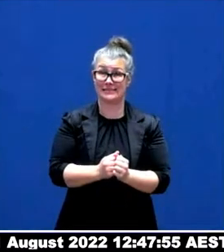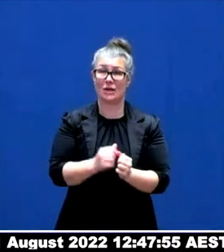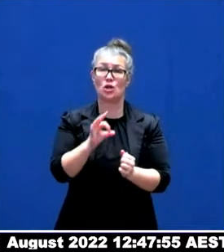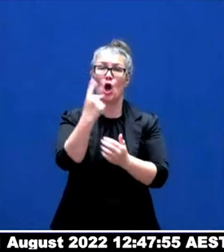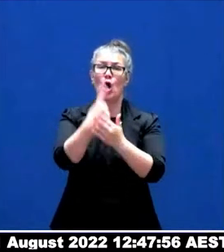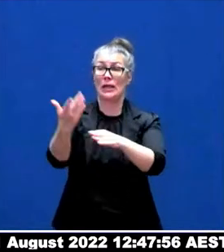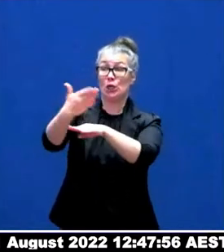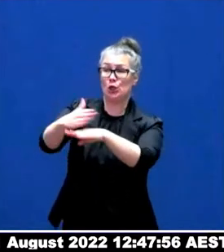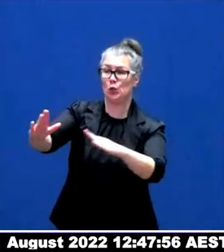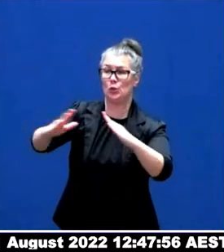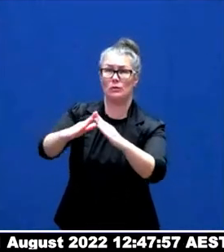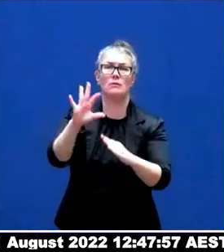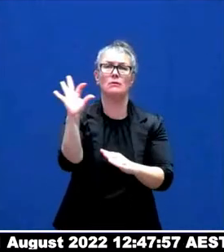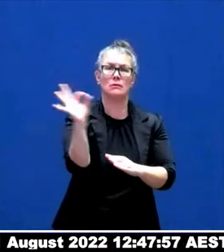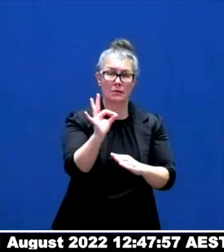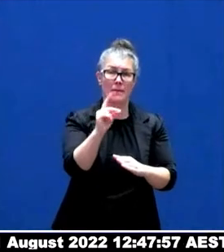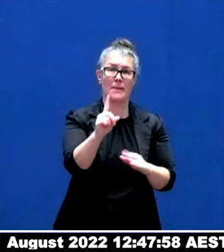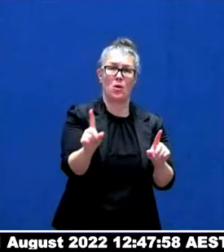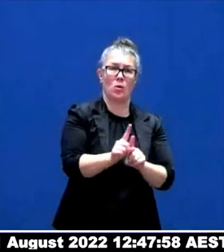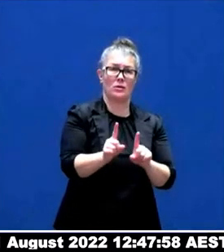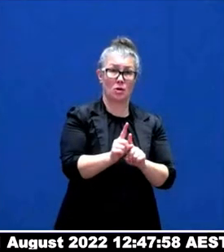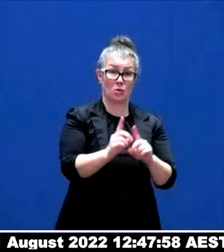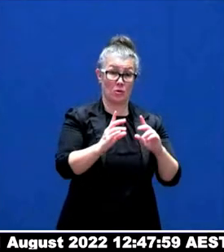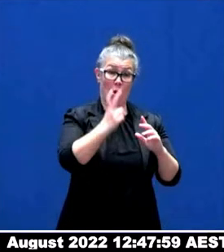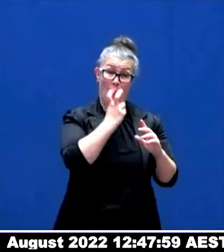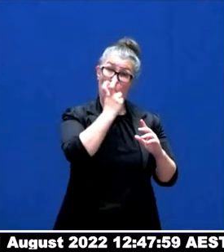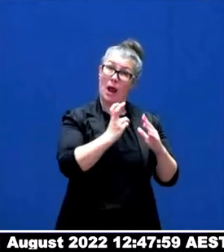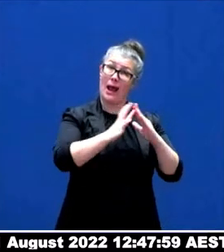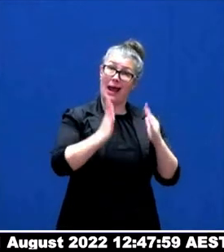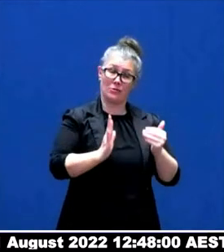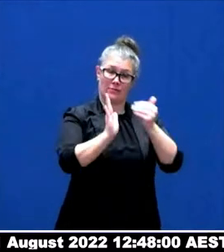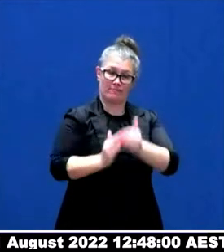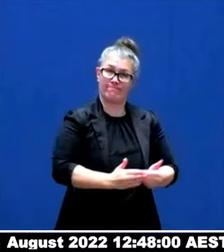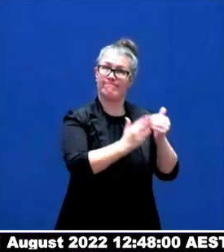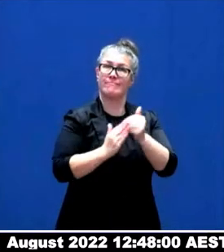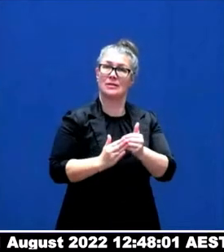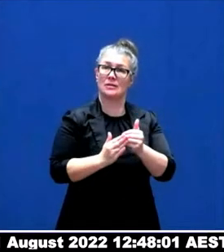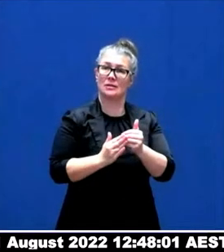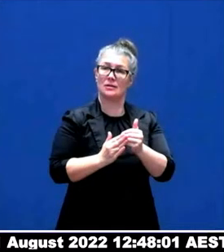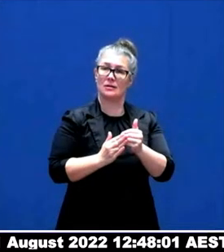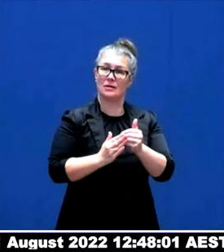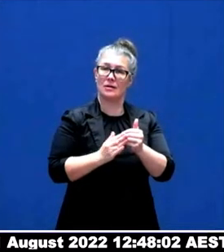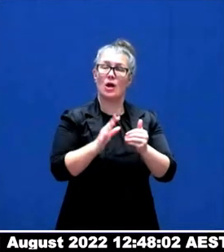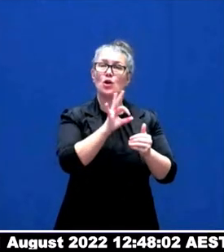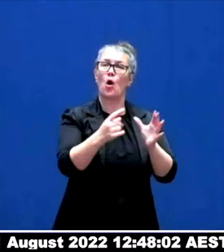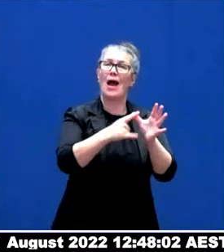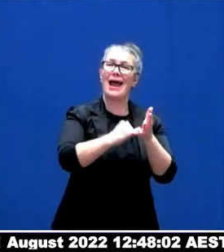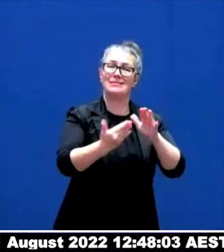That would include refurbishment of old builds, not as reasonable adjustment, but as